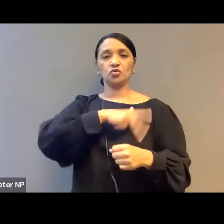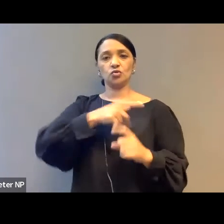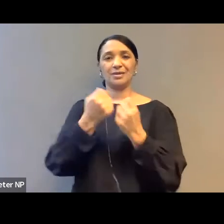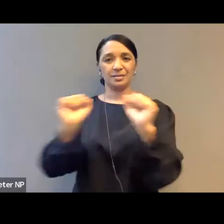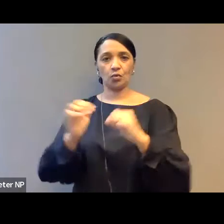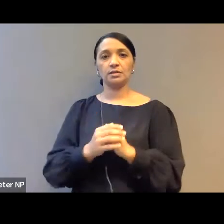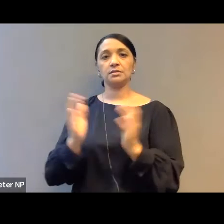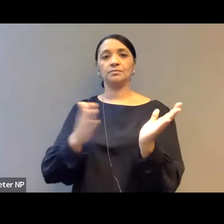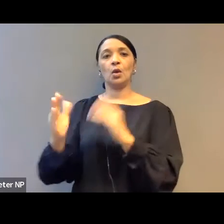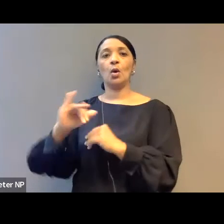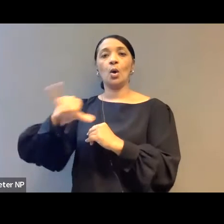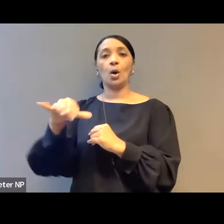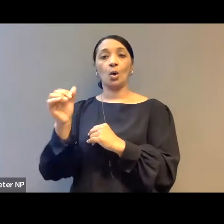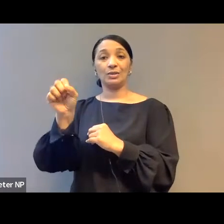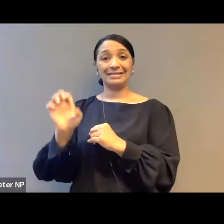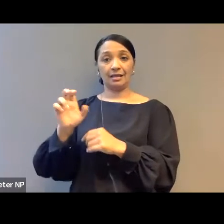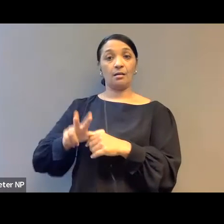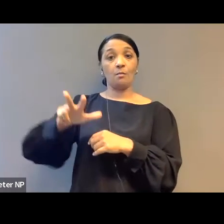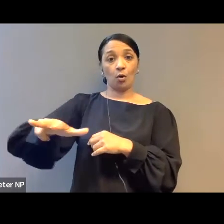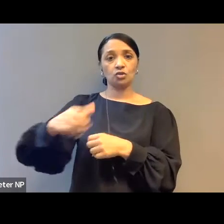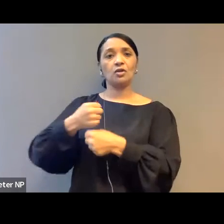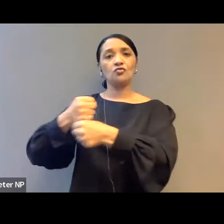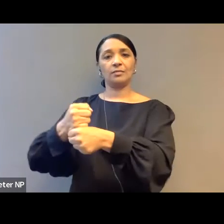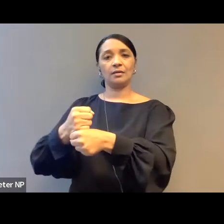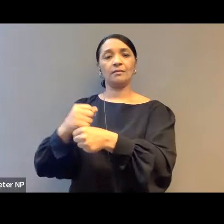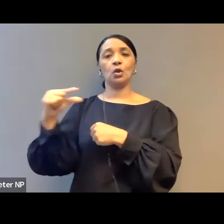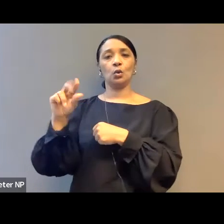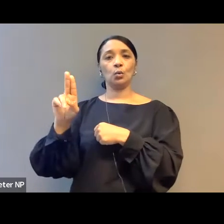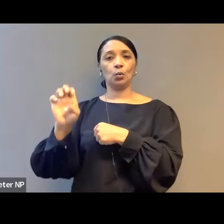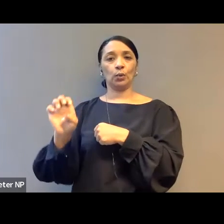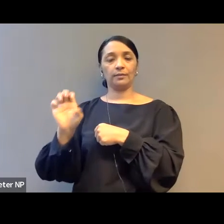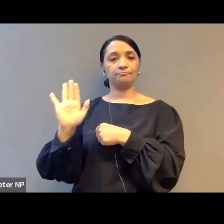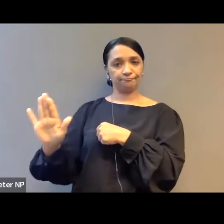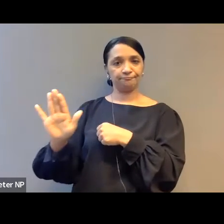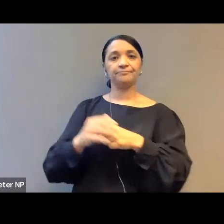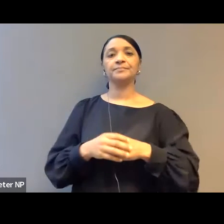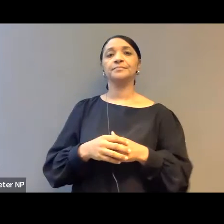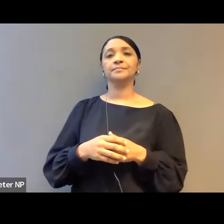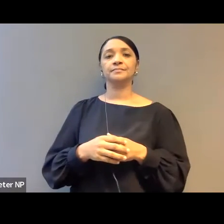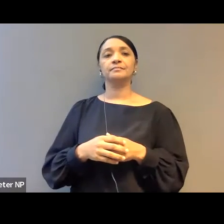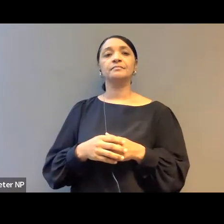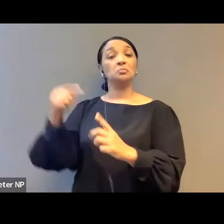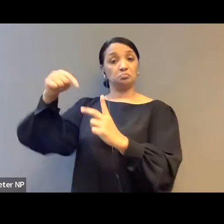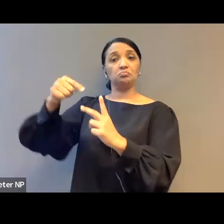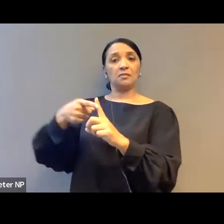and José Gusmão, representing the Left (GUE/NGL), also coming from Portugal.